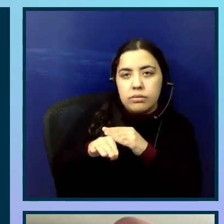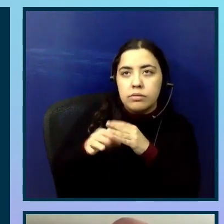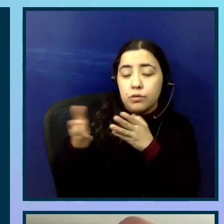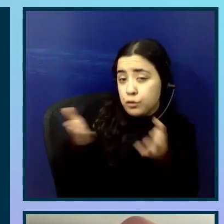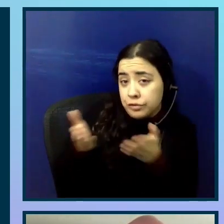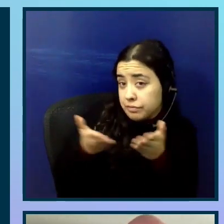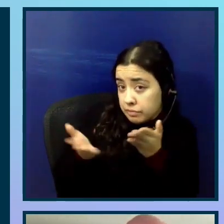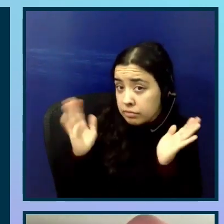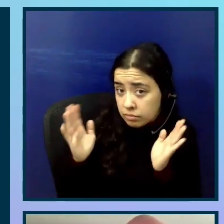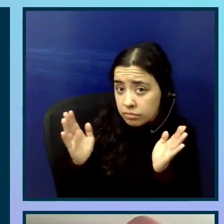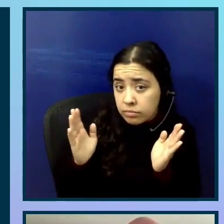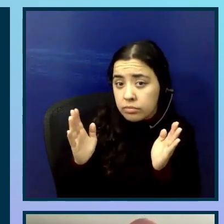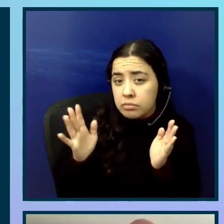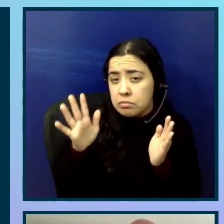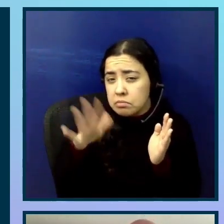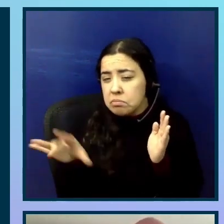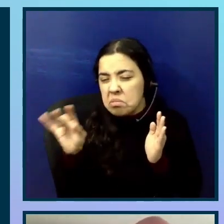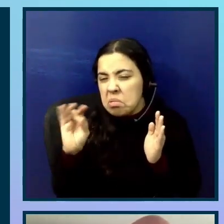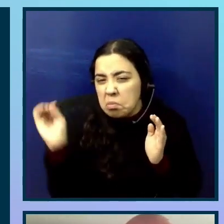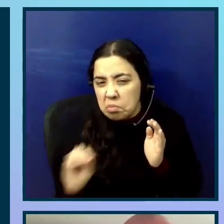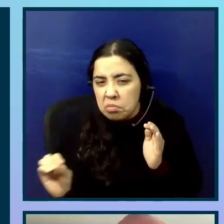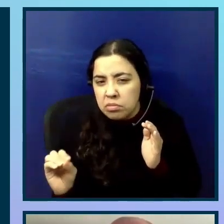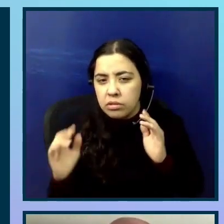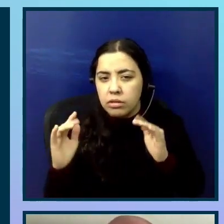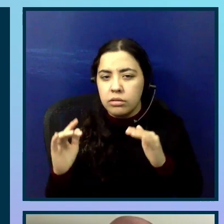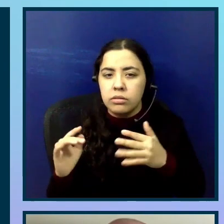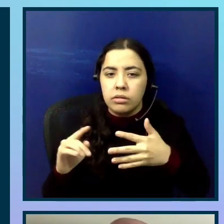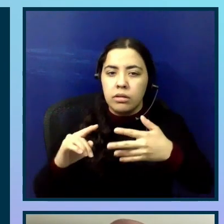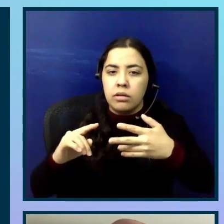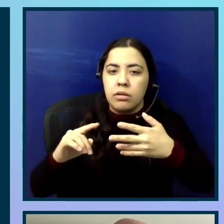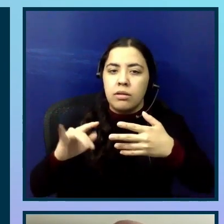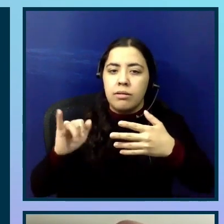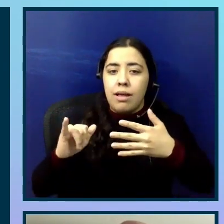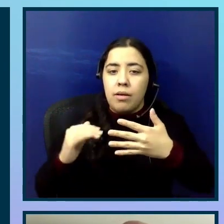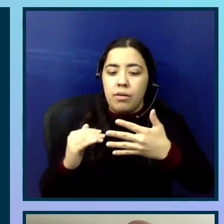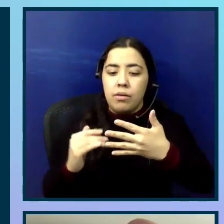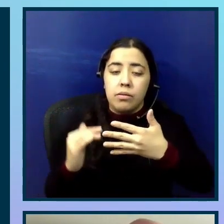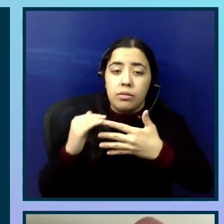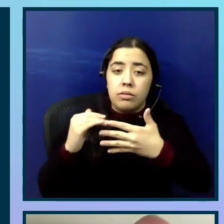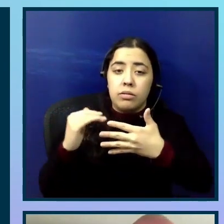You're talking around the 8%. Severely hearing impaired where it impacts access